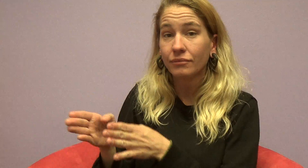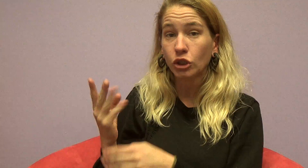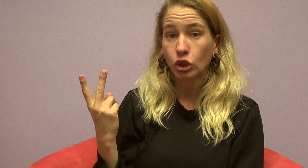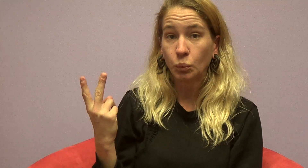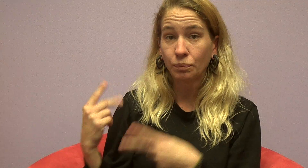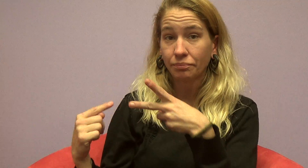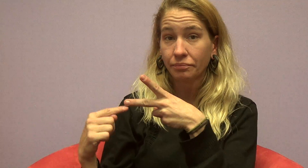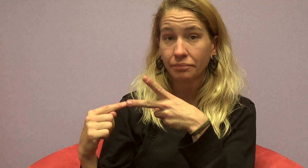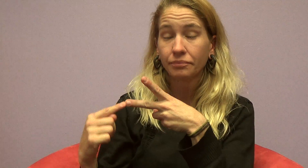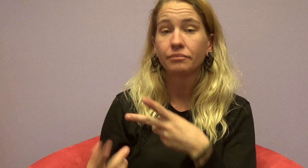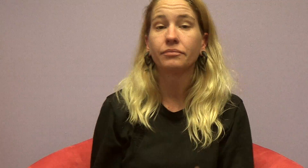Tip number two: